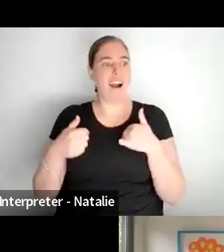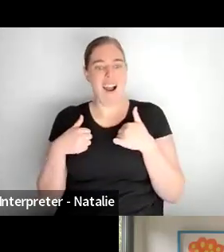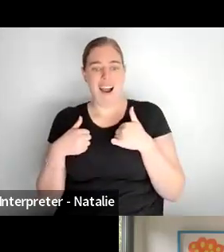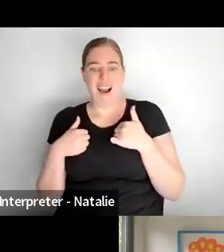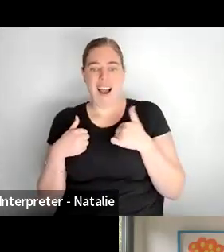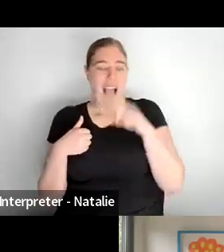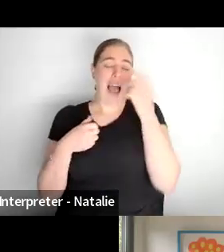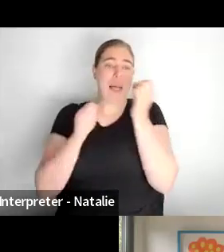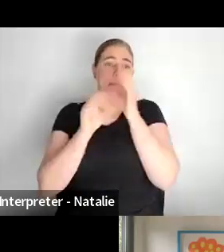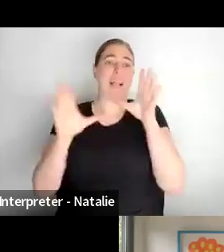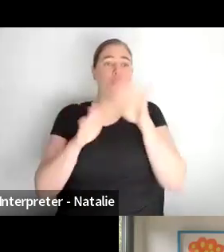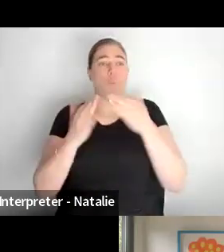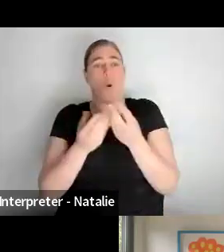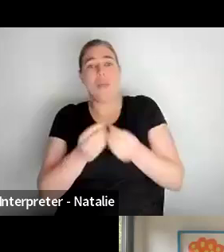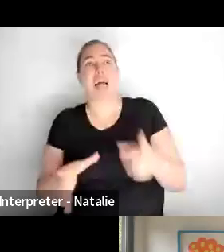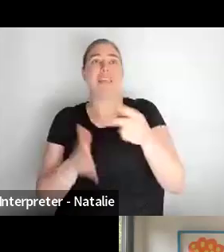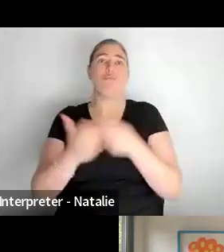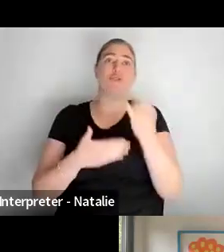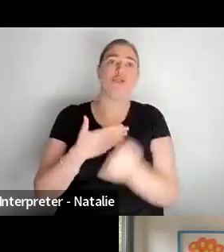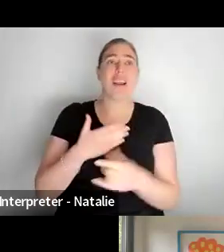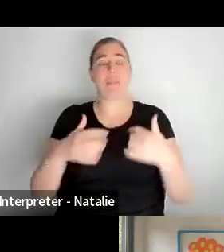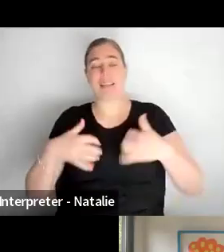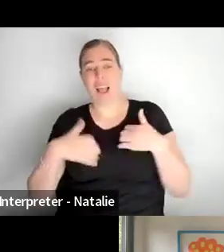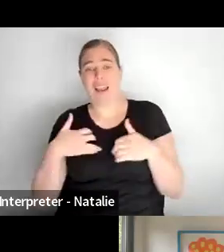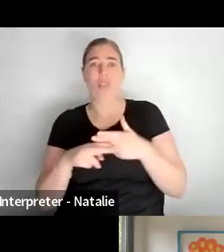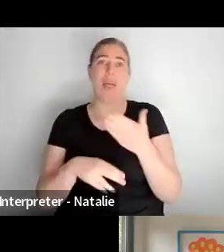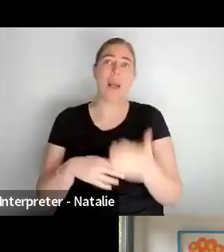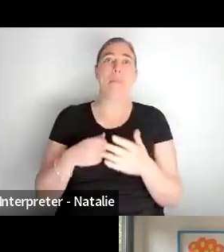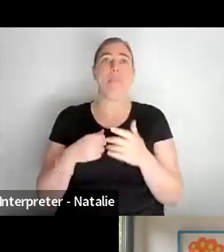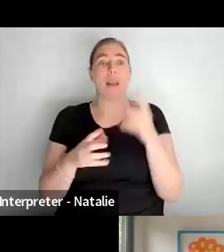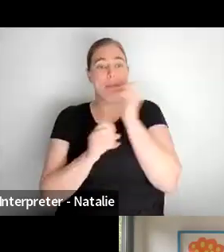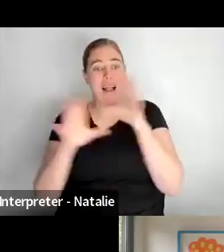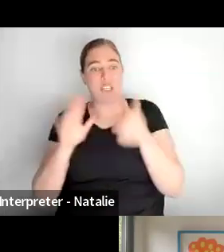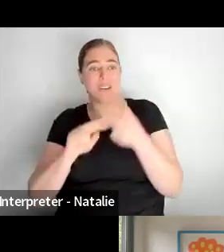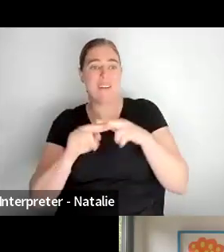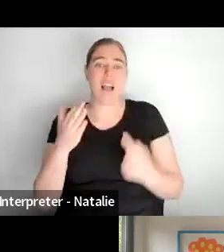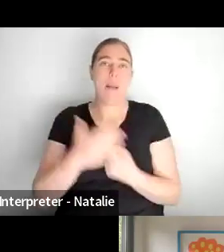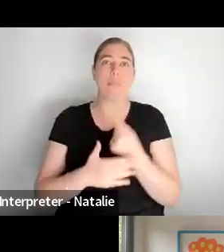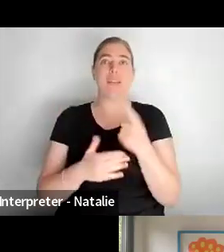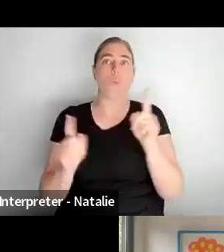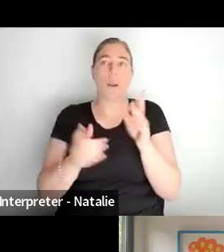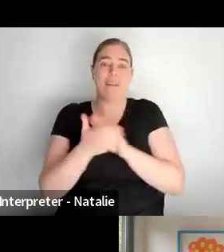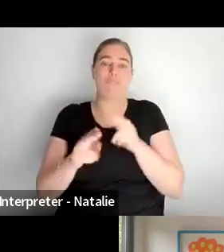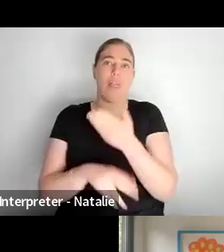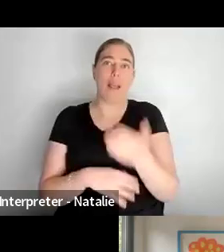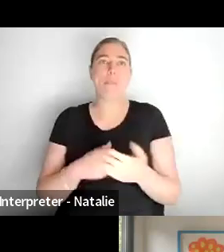without this project! I'm so excited. Imagine if it happens? Imagine what it means for them